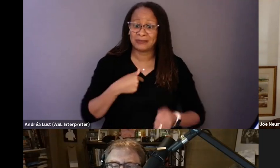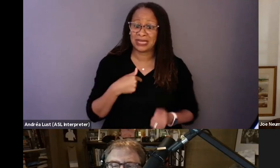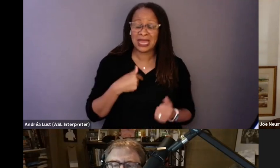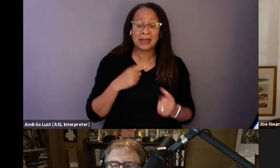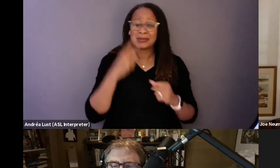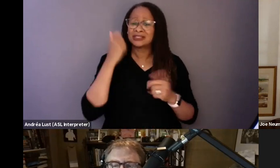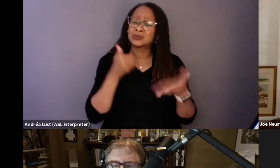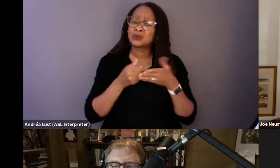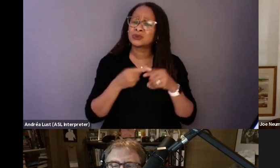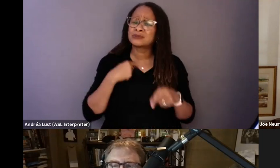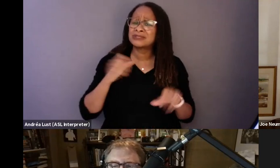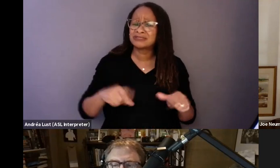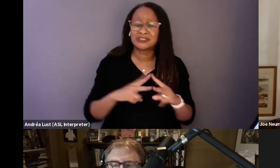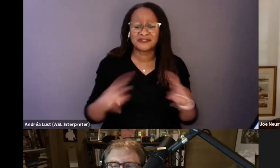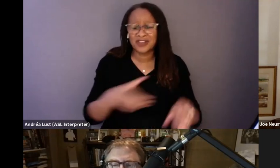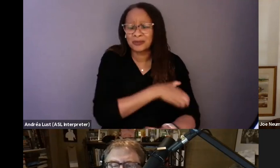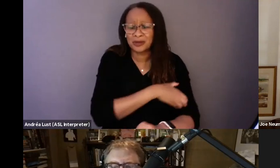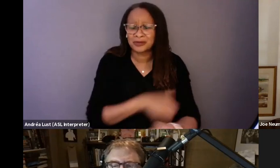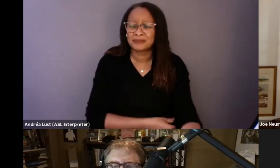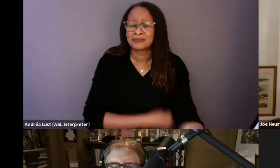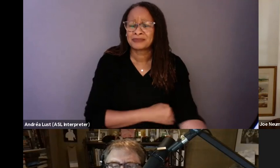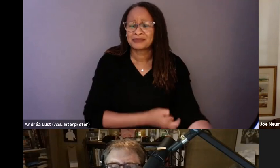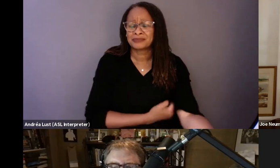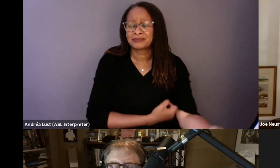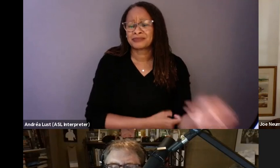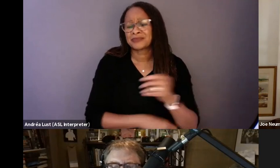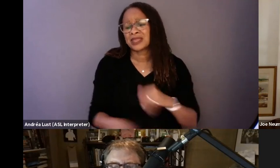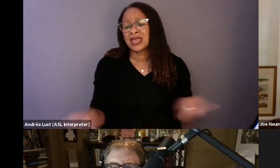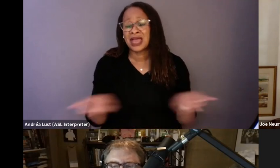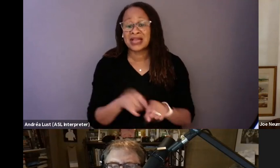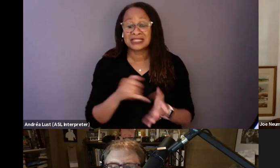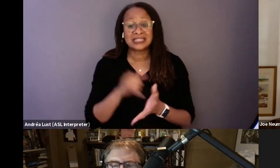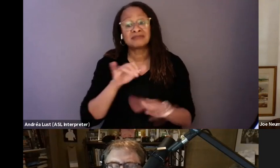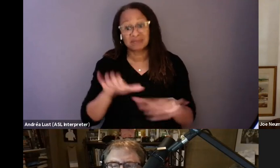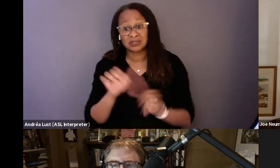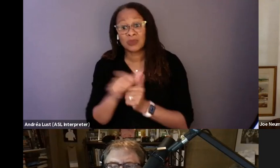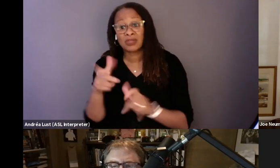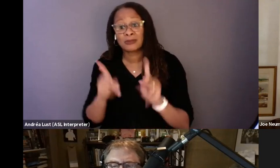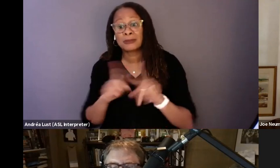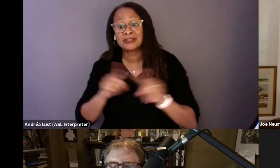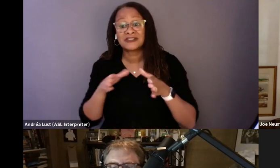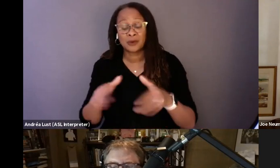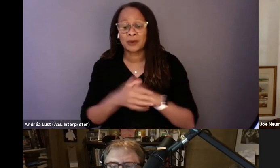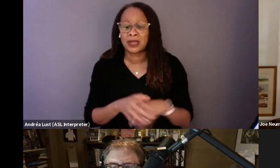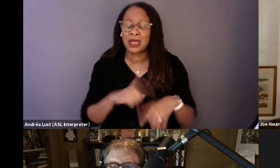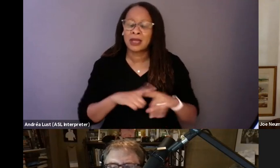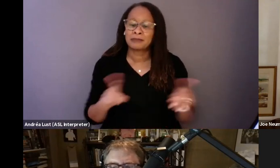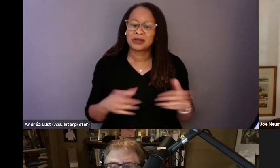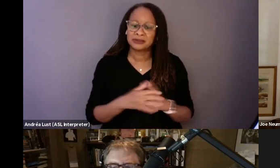I mean, it's really powerful. And as it does with other people in a different way though, but I think he was just very powerful.